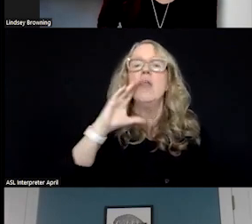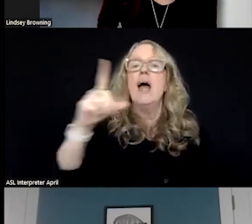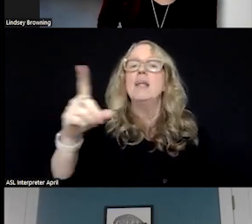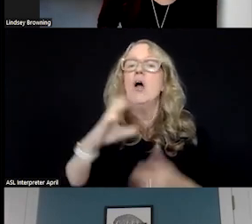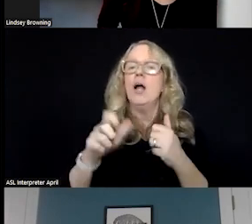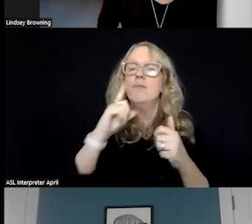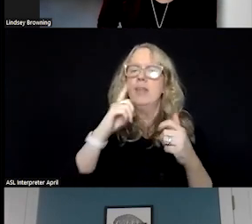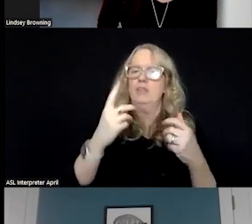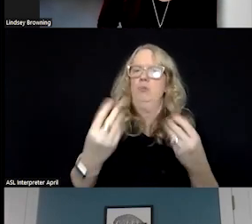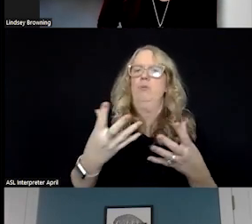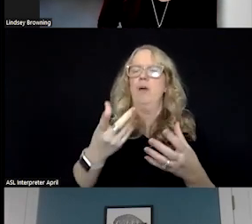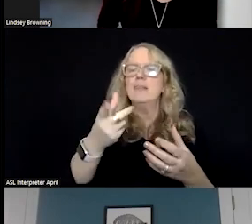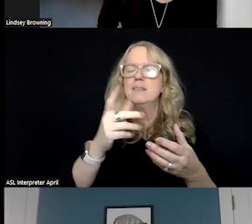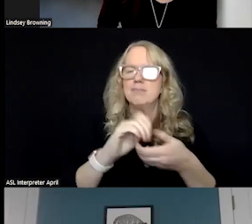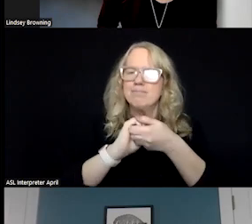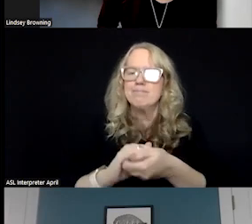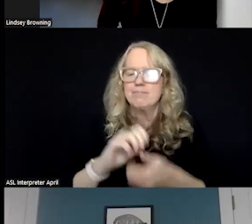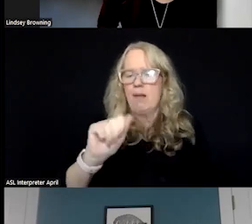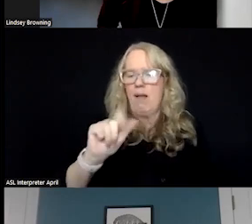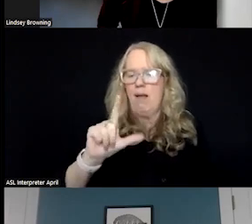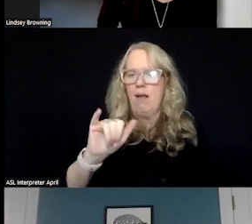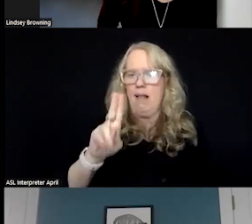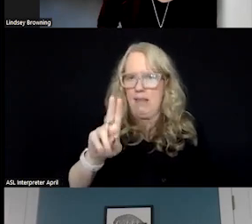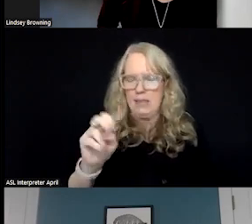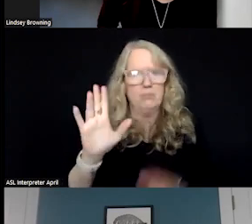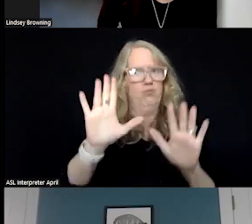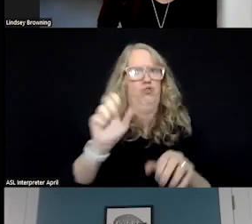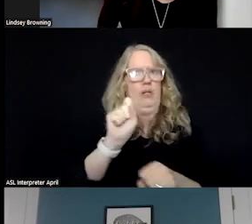ALLIANCE. I AM EXCITED TO HEAR THE WORK IN NORTH CAROLINA. I